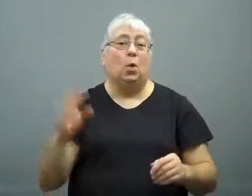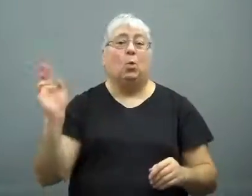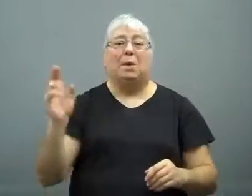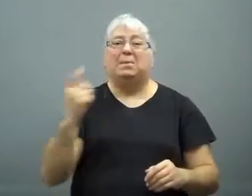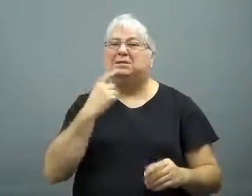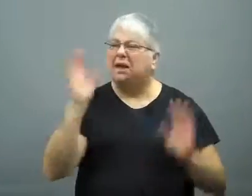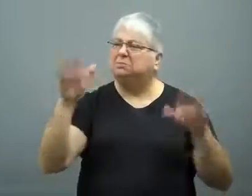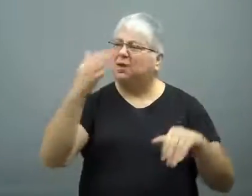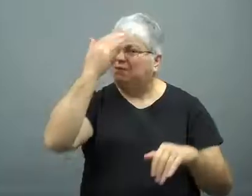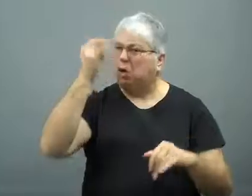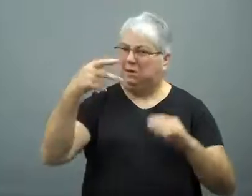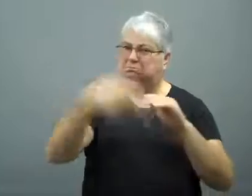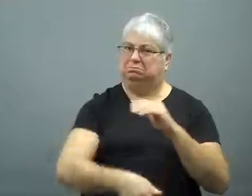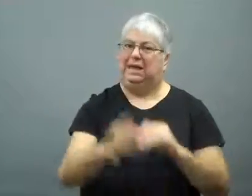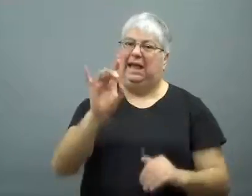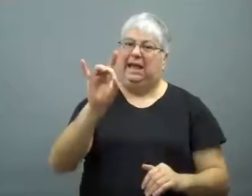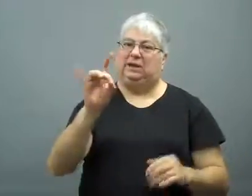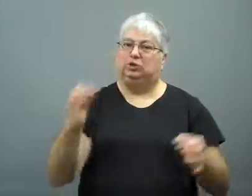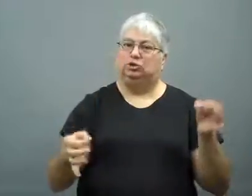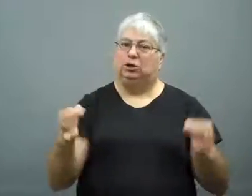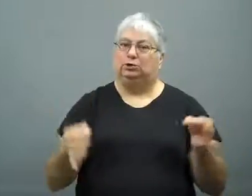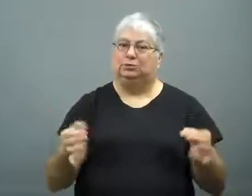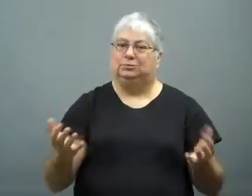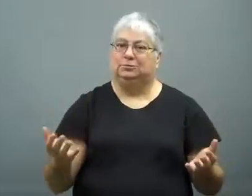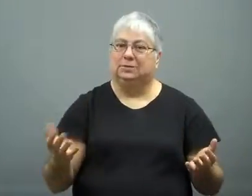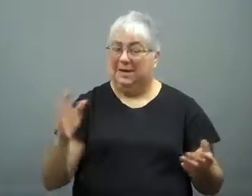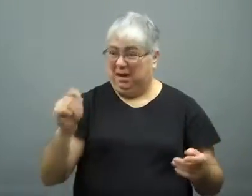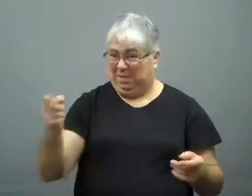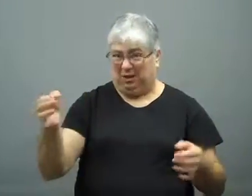The Republicans want the court pared down to 8 judges, instead of filling them.